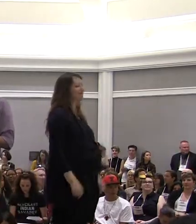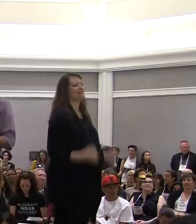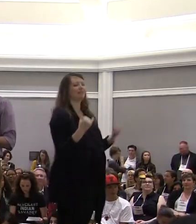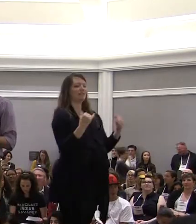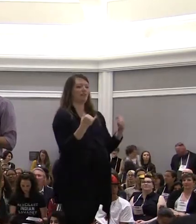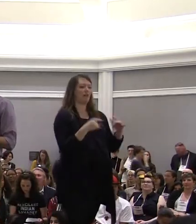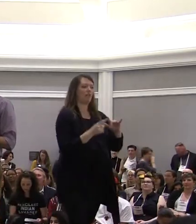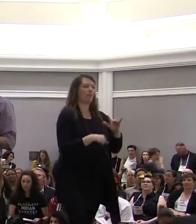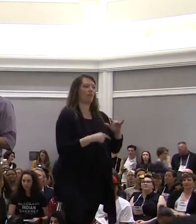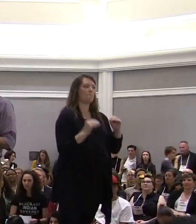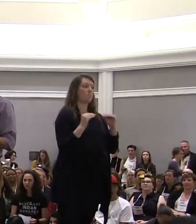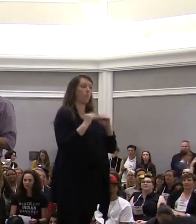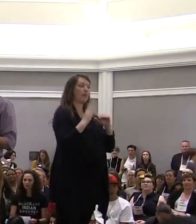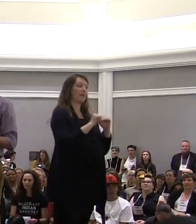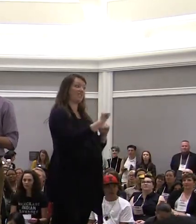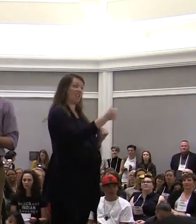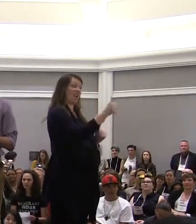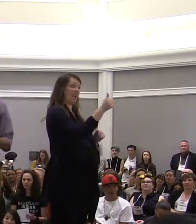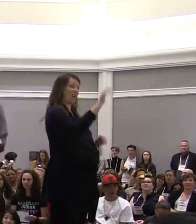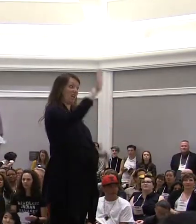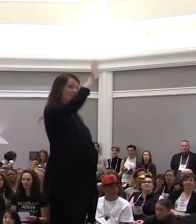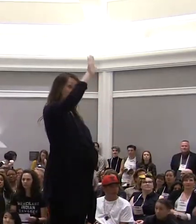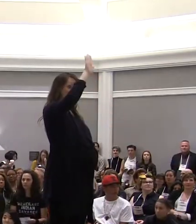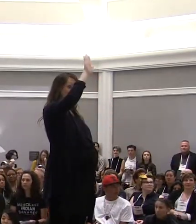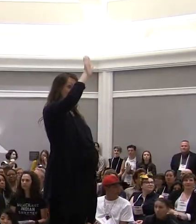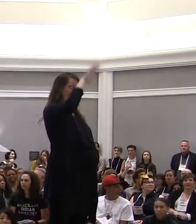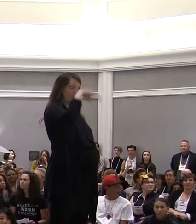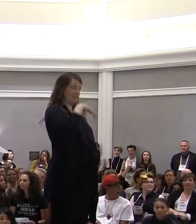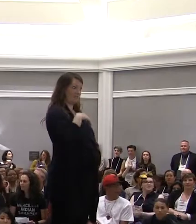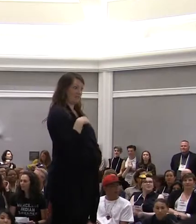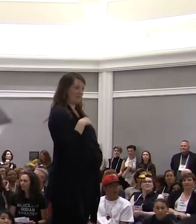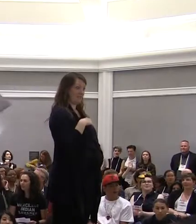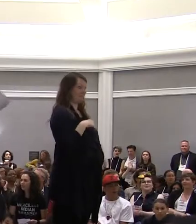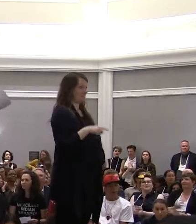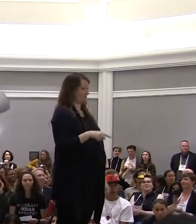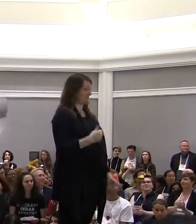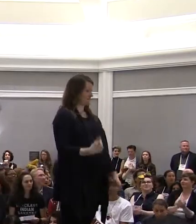I've been to more than 10 TCG National Conferences. Oh!